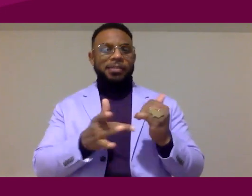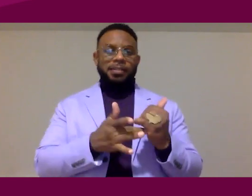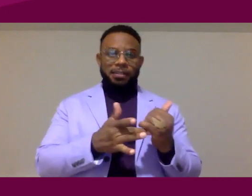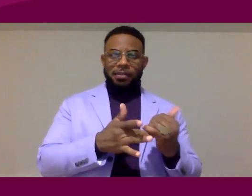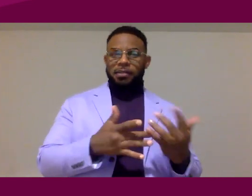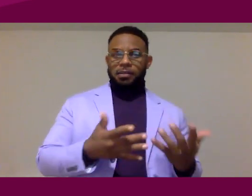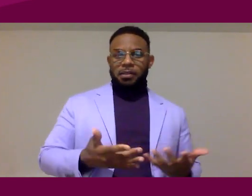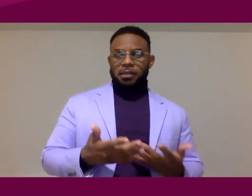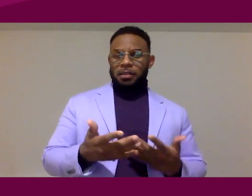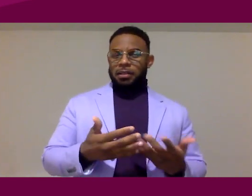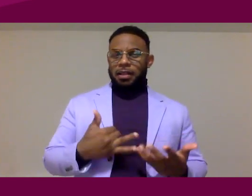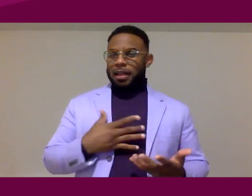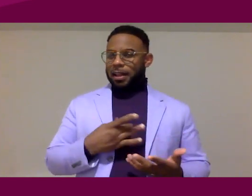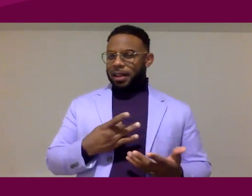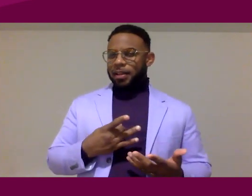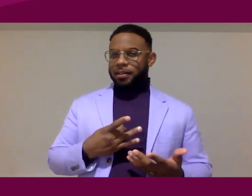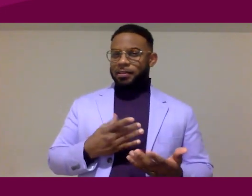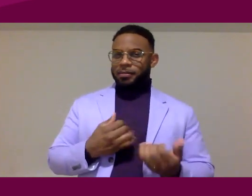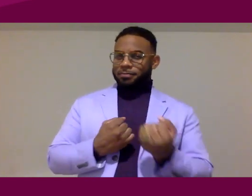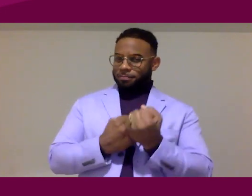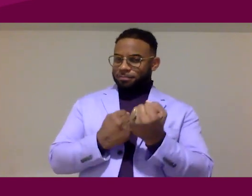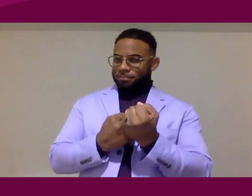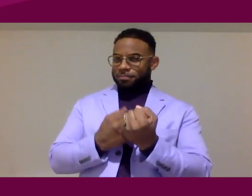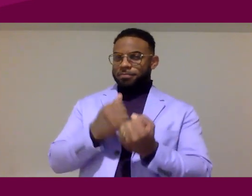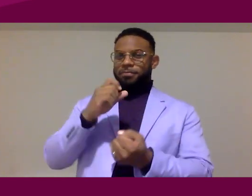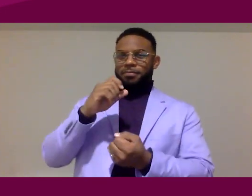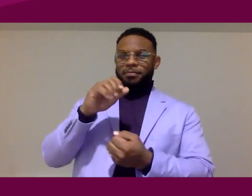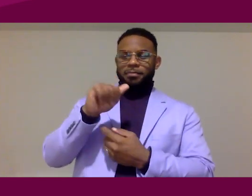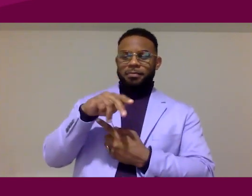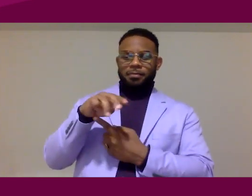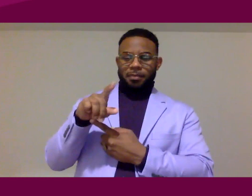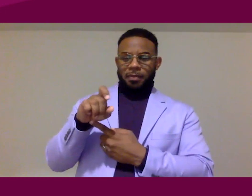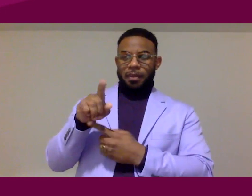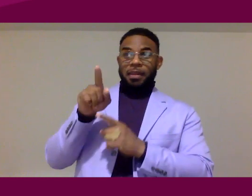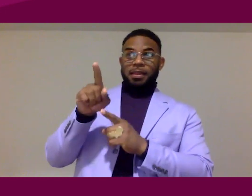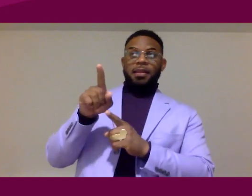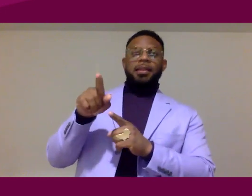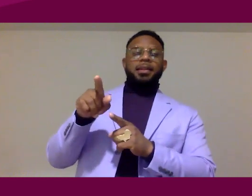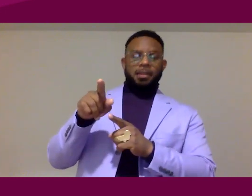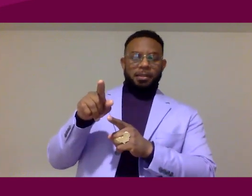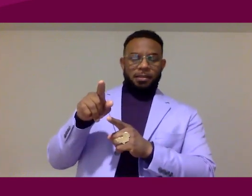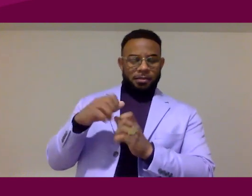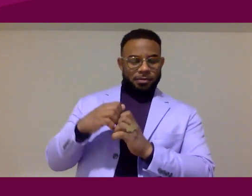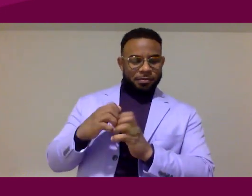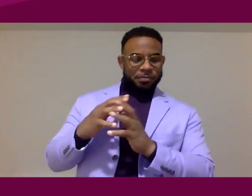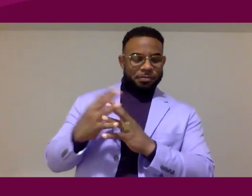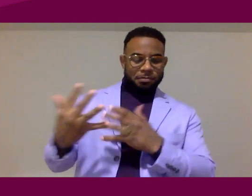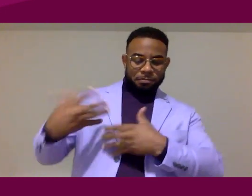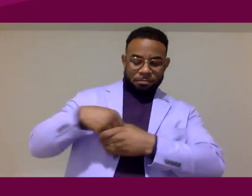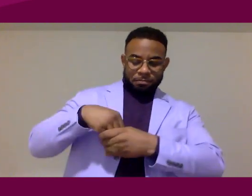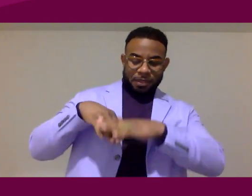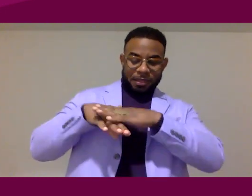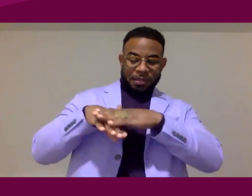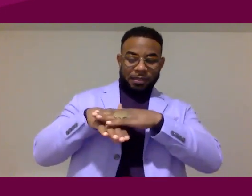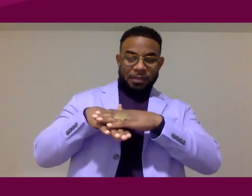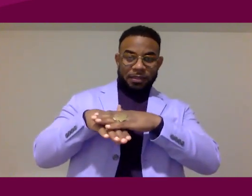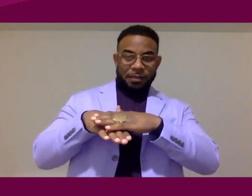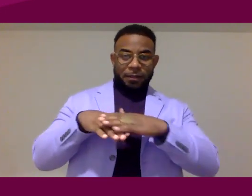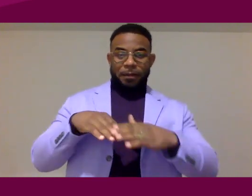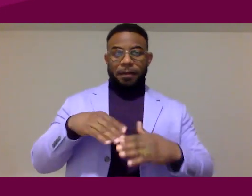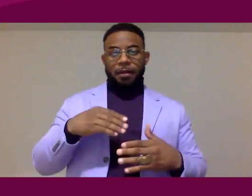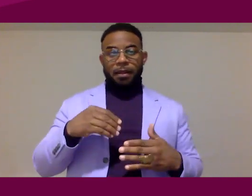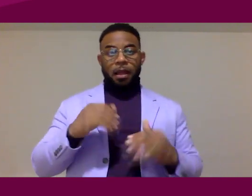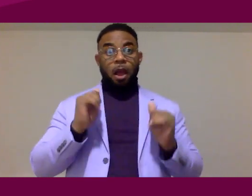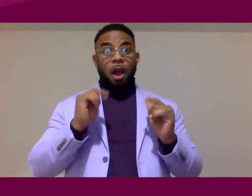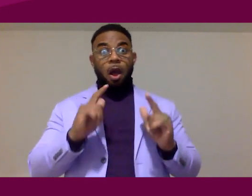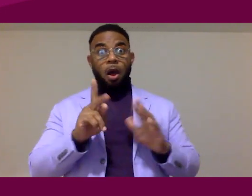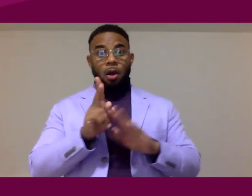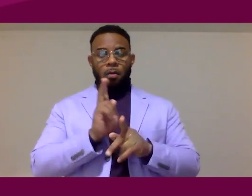And I like to commend Apple as they have built in accessibility in all their products that